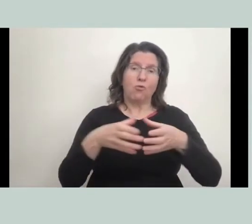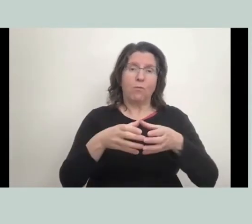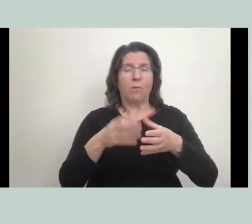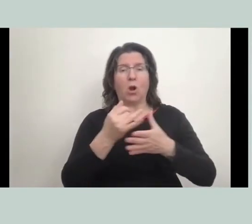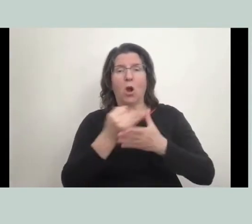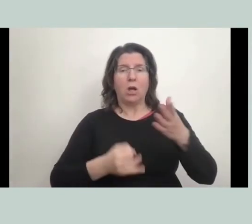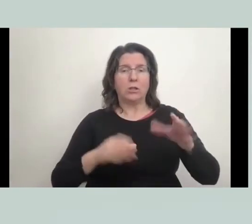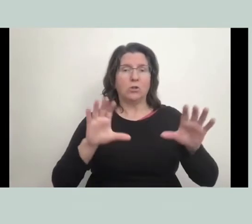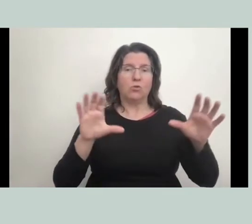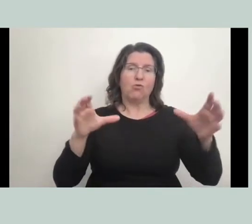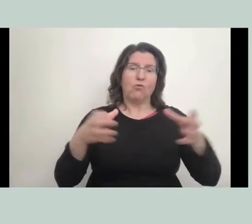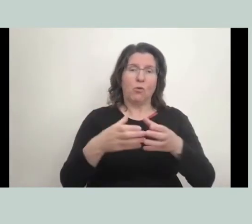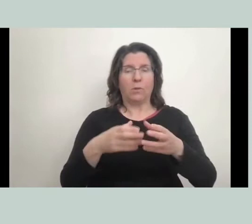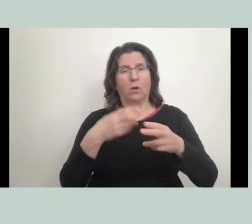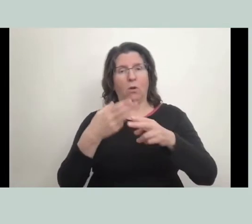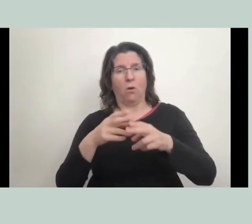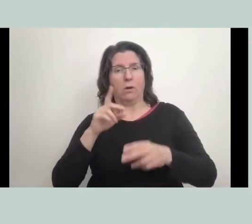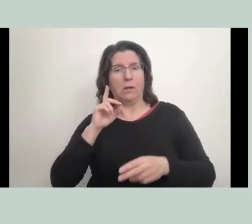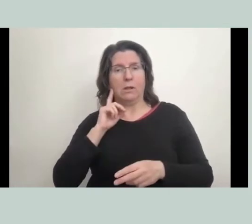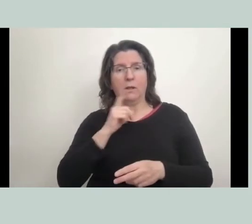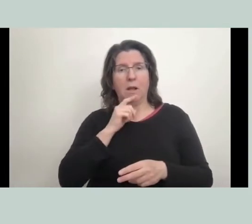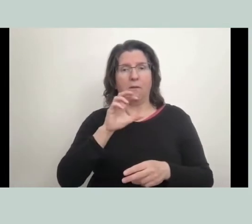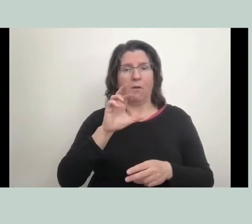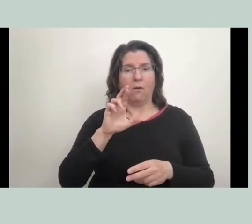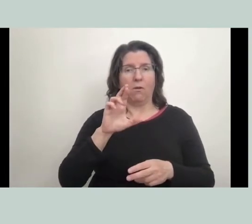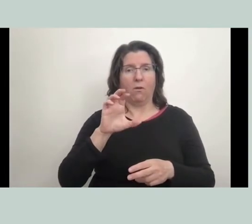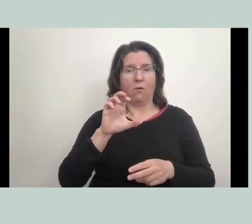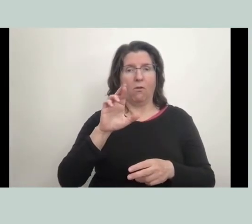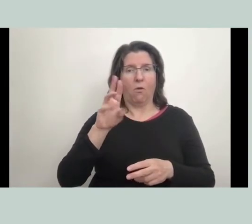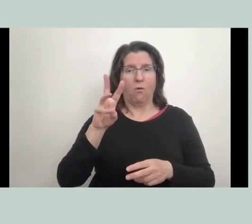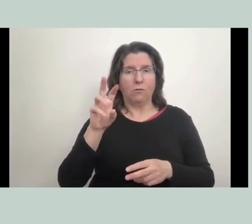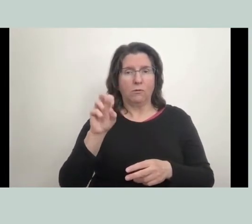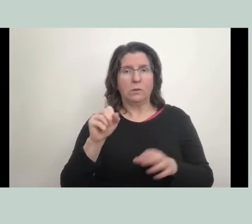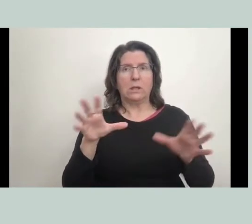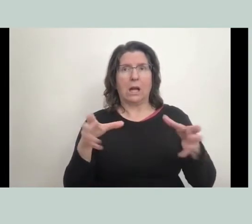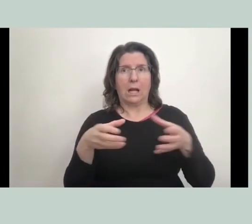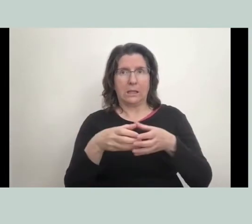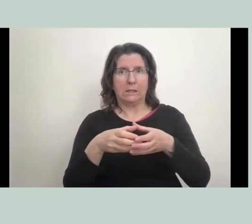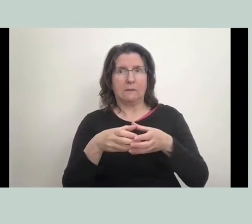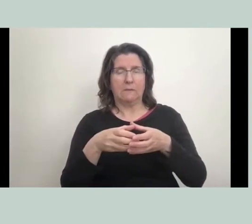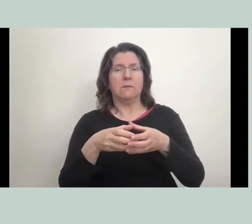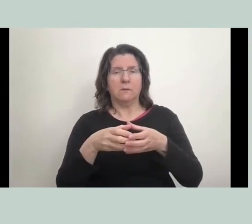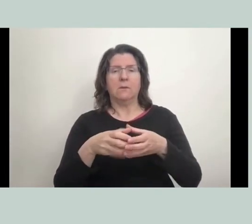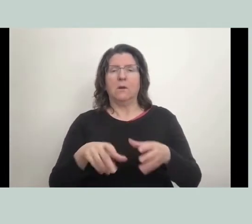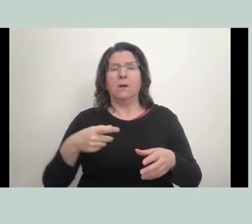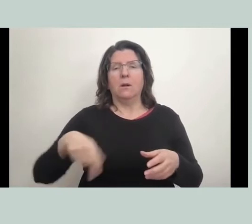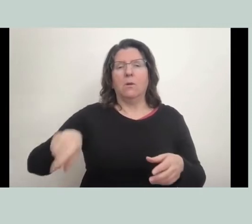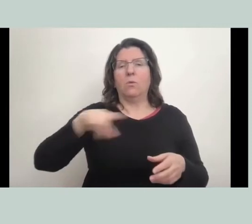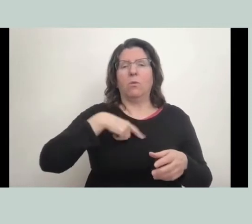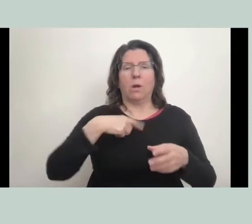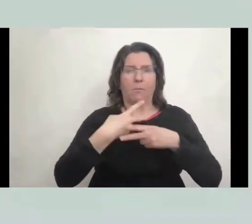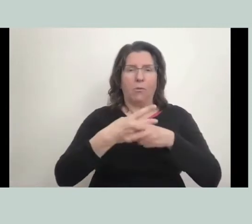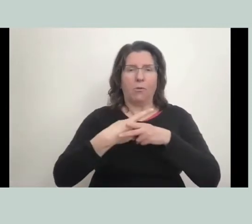I am also the Artistic Director for the Deaf Crows Collective.